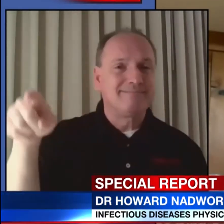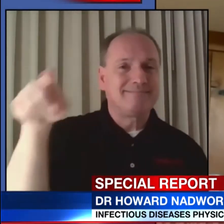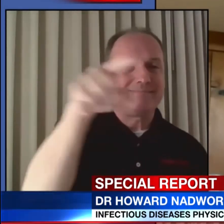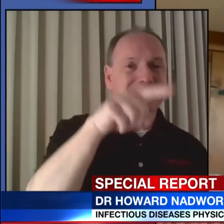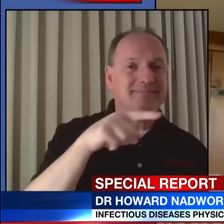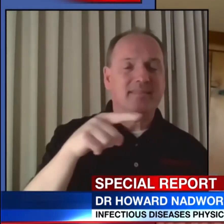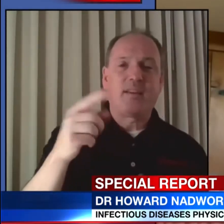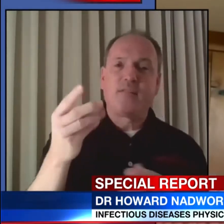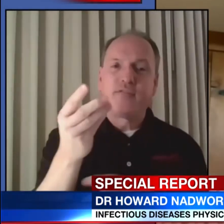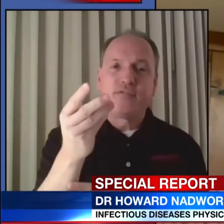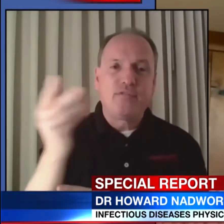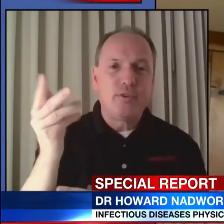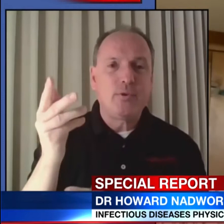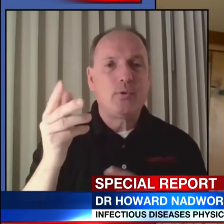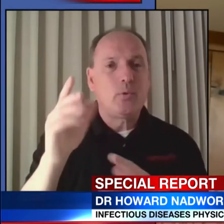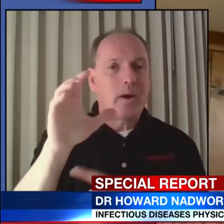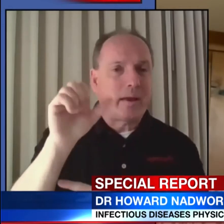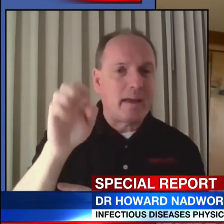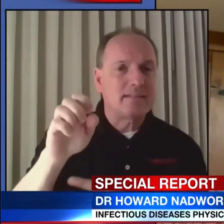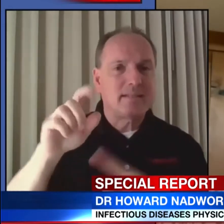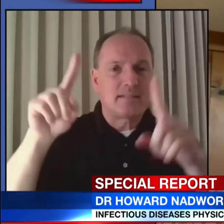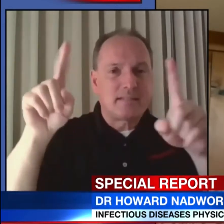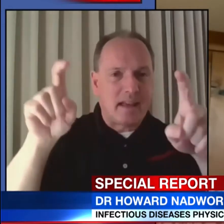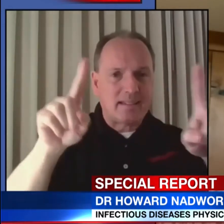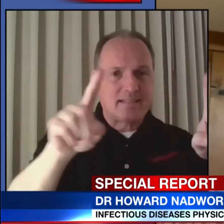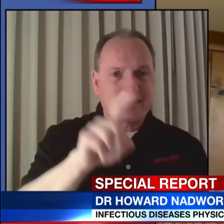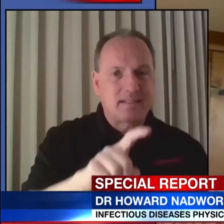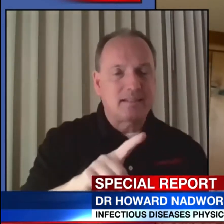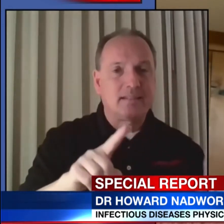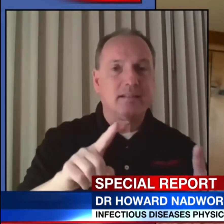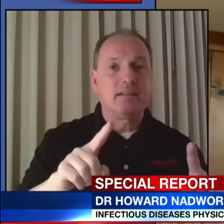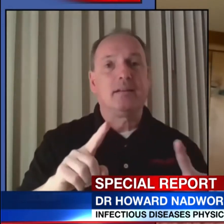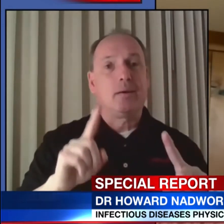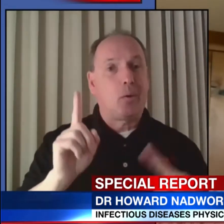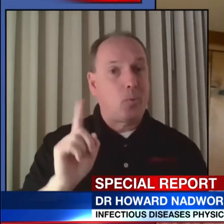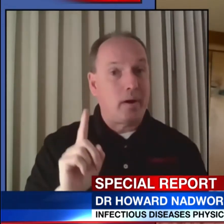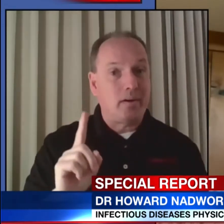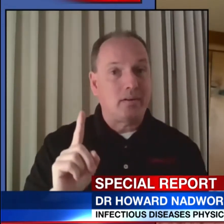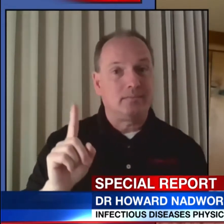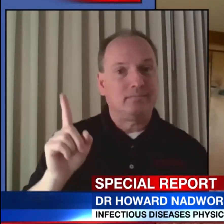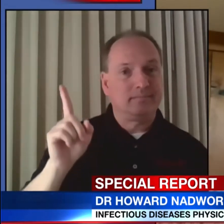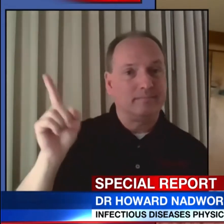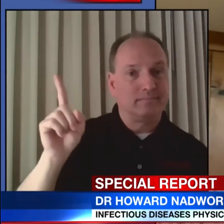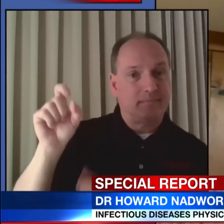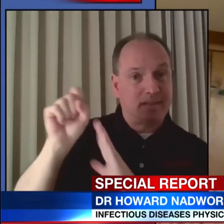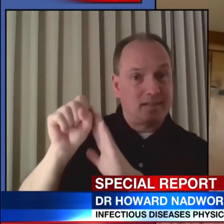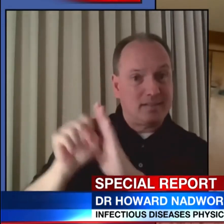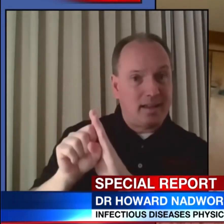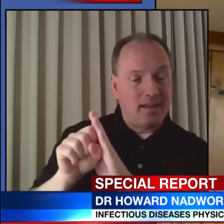BUT, THE PROBLEM IS THAT SO FEW CASES ARE BEING TESTED WE SEND SOME SAMPLES TO THE